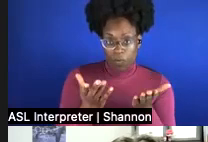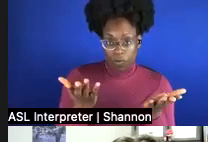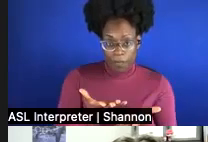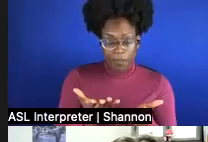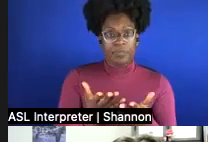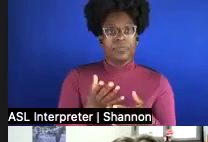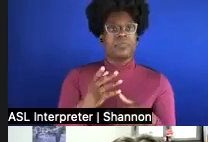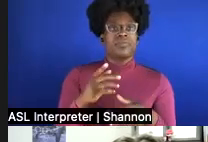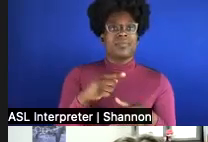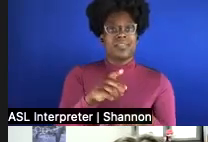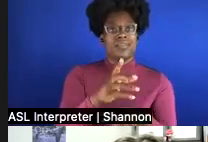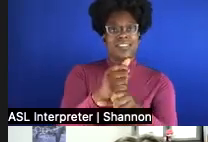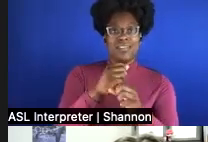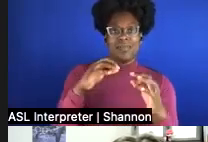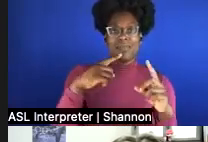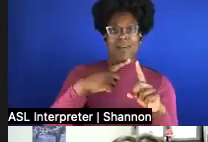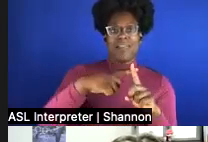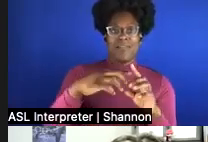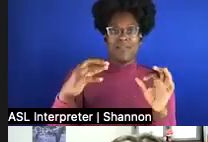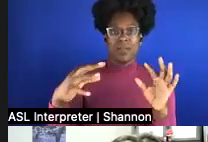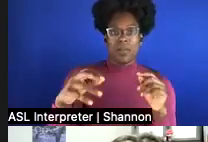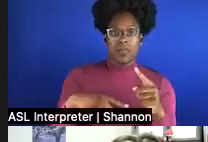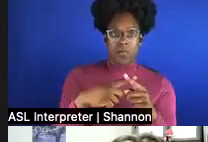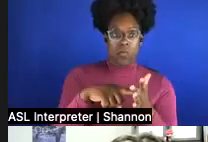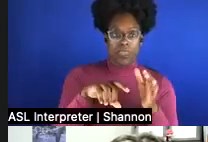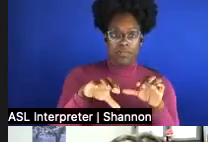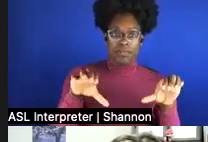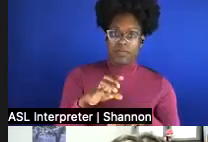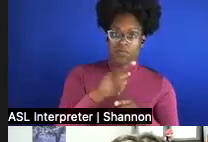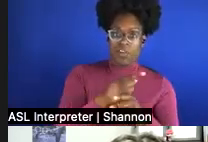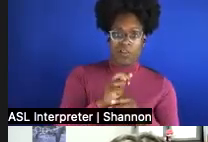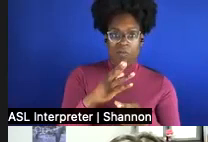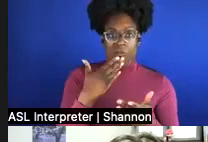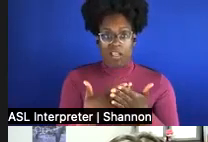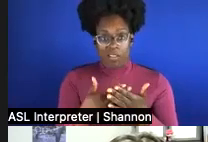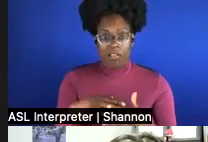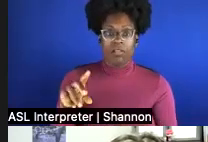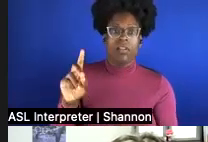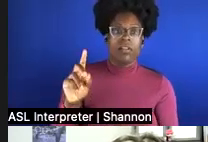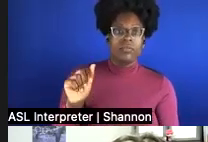on what they have done right or well. Dana R. Ferris, a well-known researcher on teacher